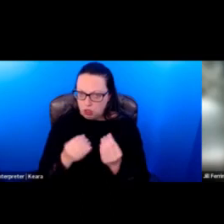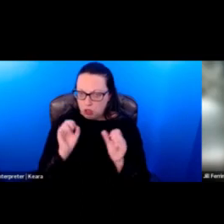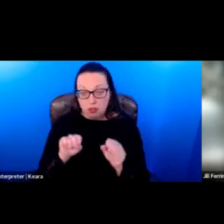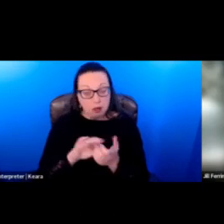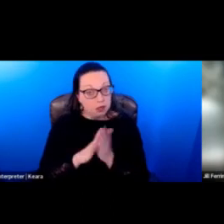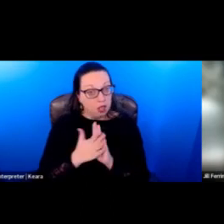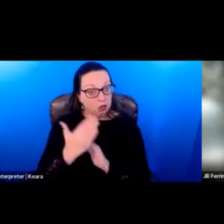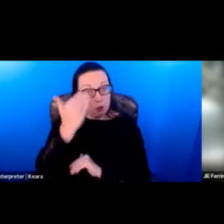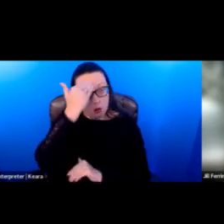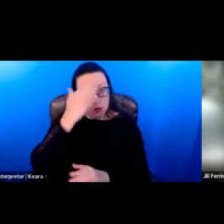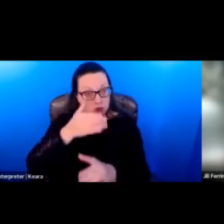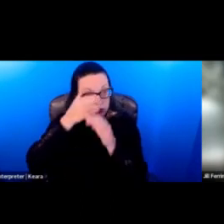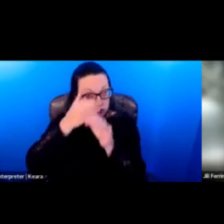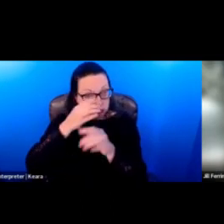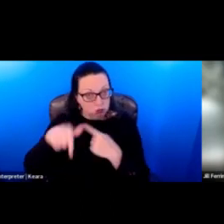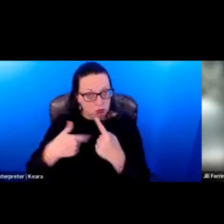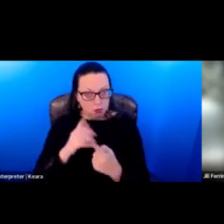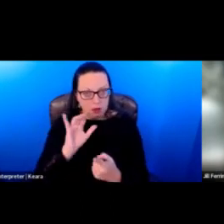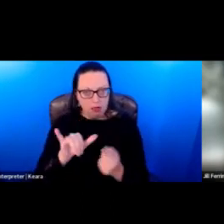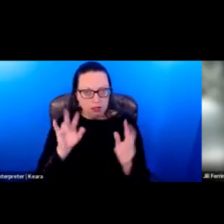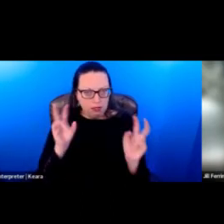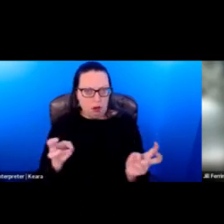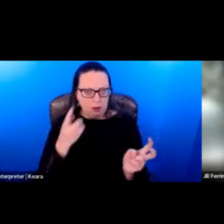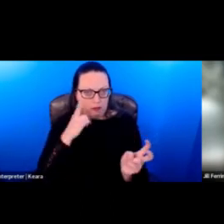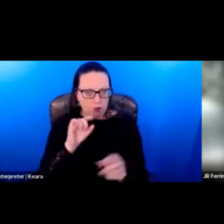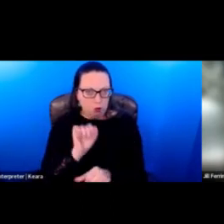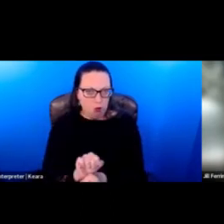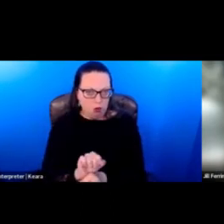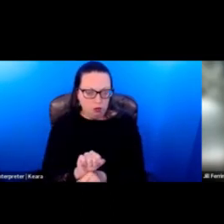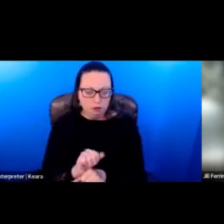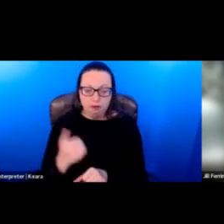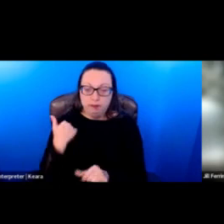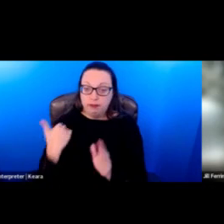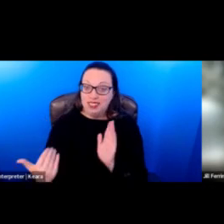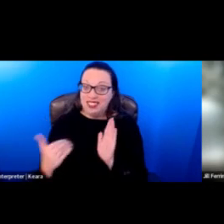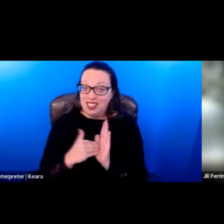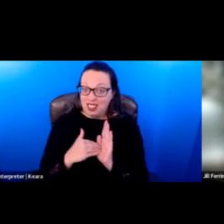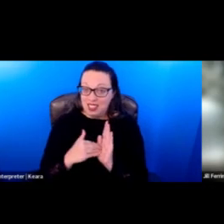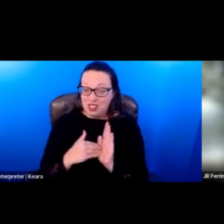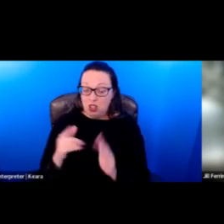familiar with this topic of work. It has again, on the left side of screenshot of the